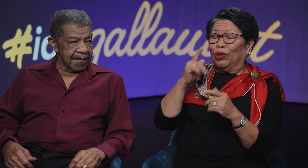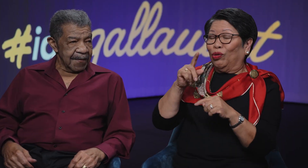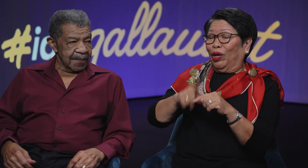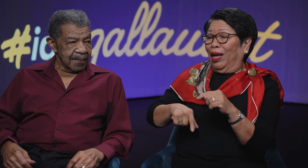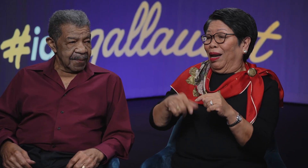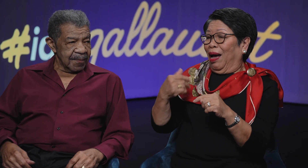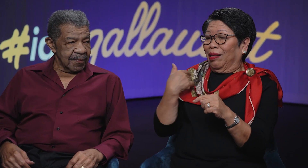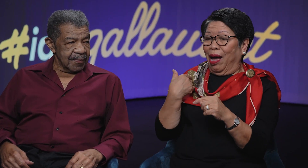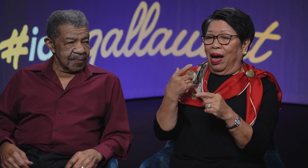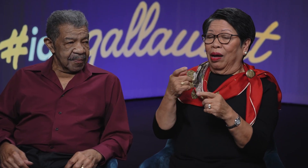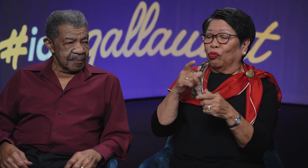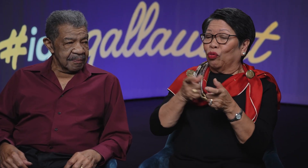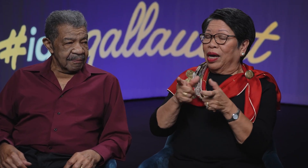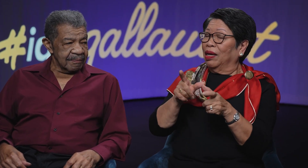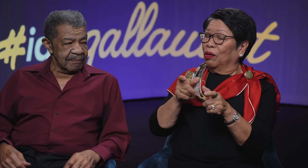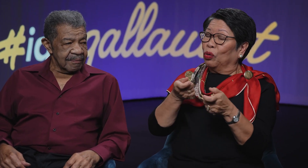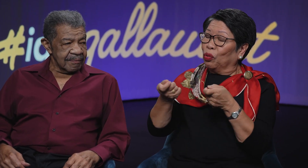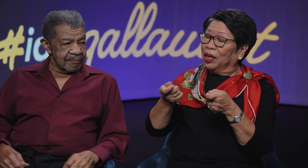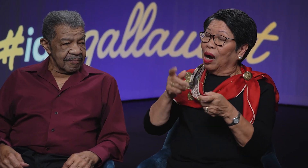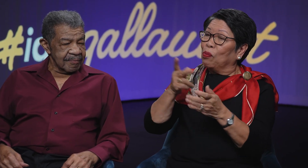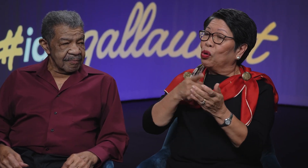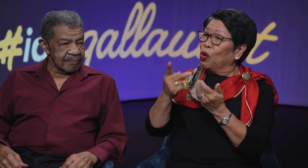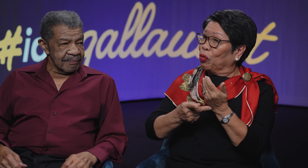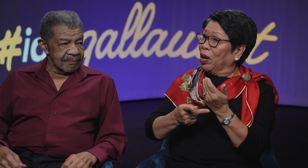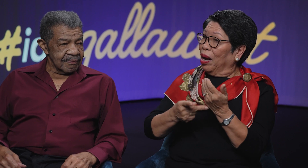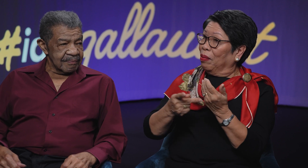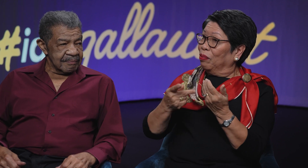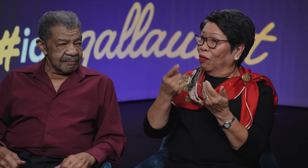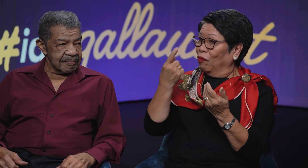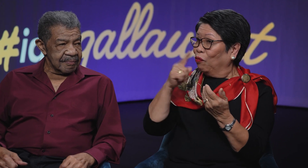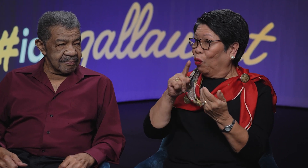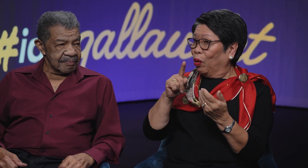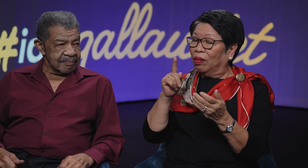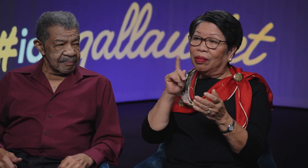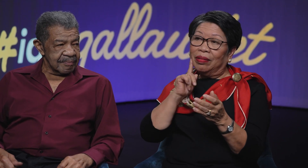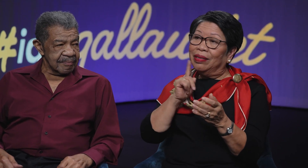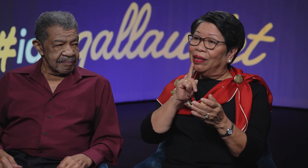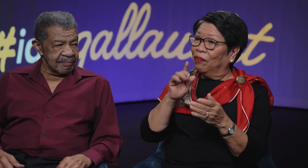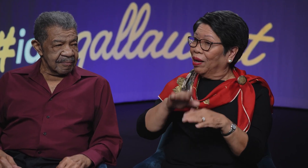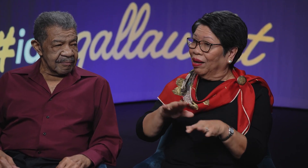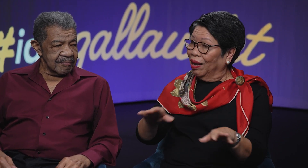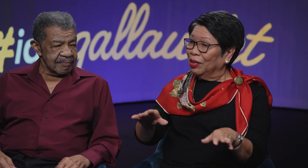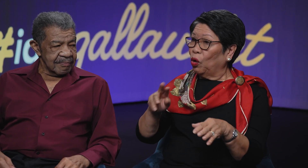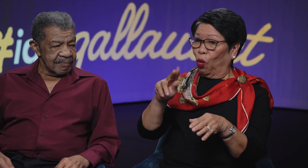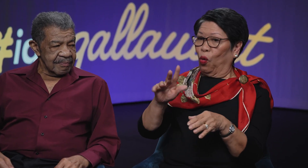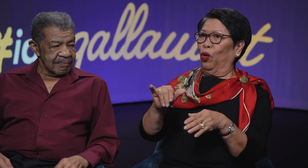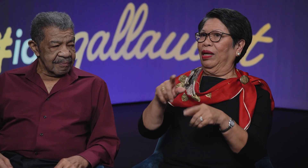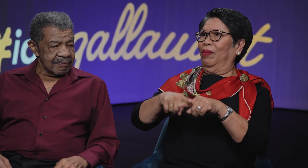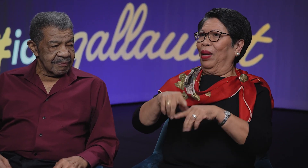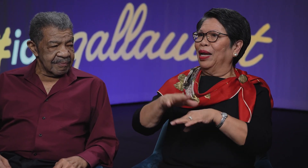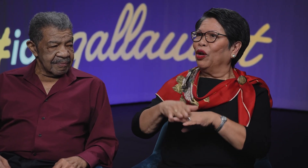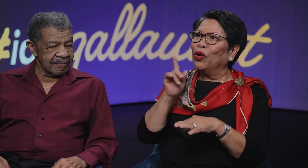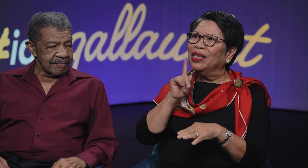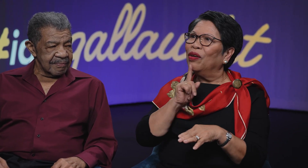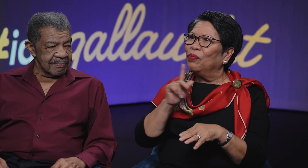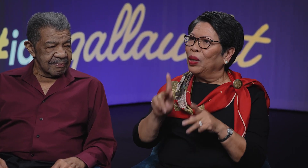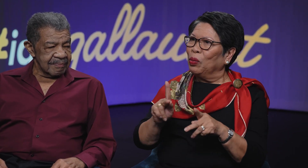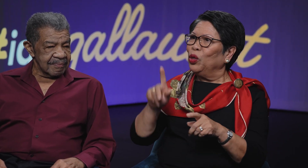because you cannot have or run a program for deaf kids while solely depending on deaf people.